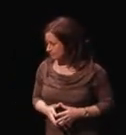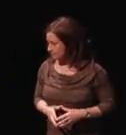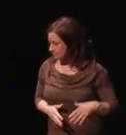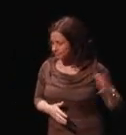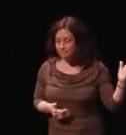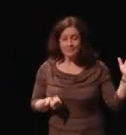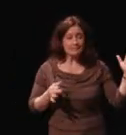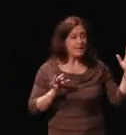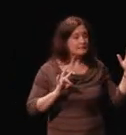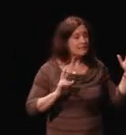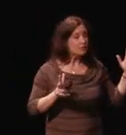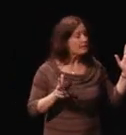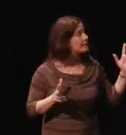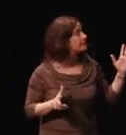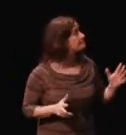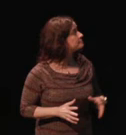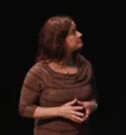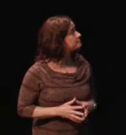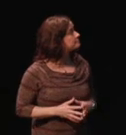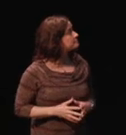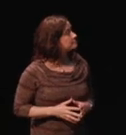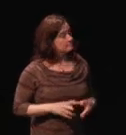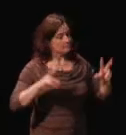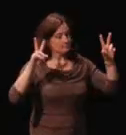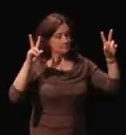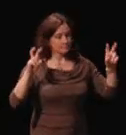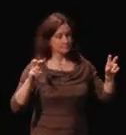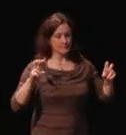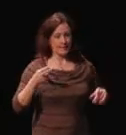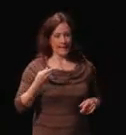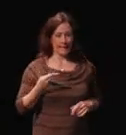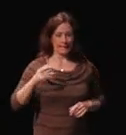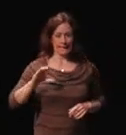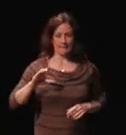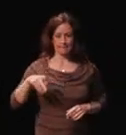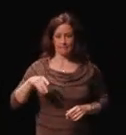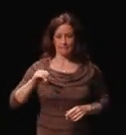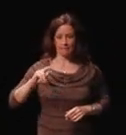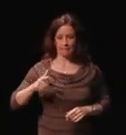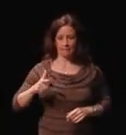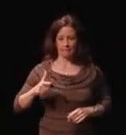This is a flyer of Handicap Pong, which is as in the golf handicap,